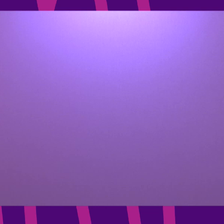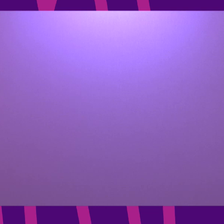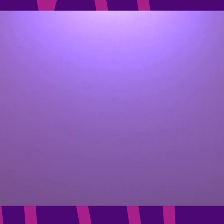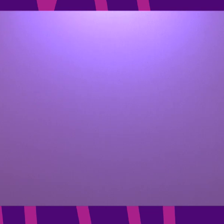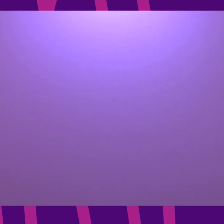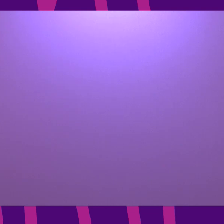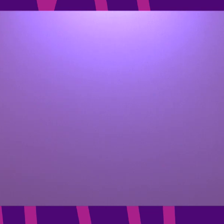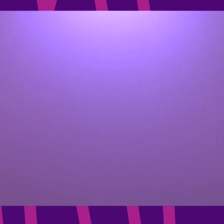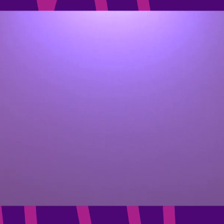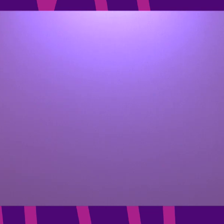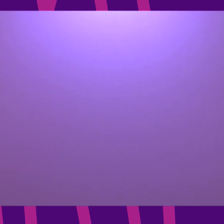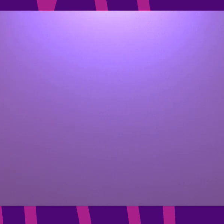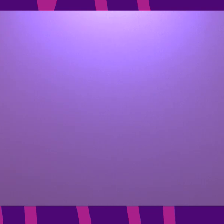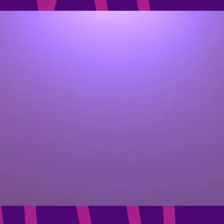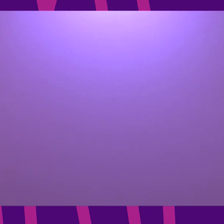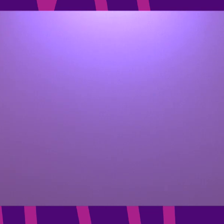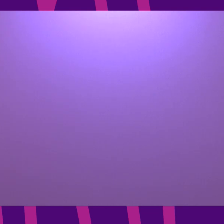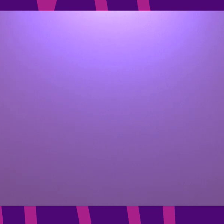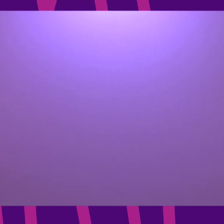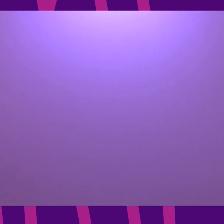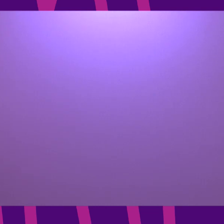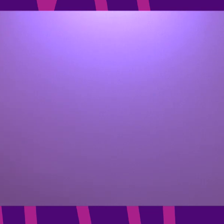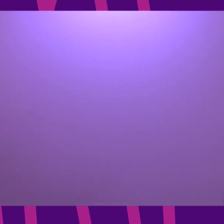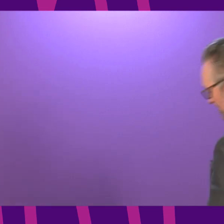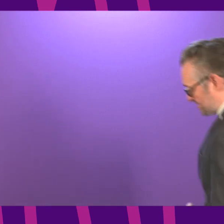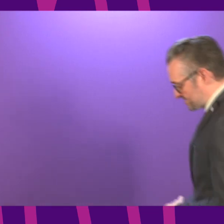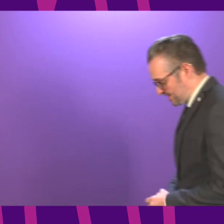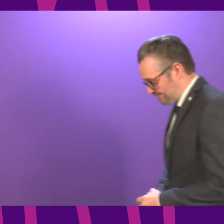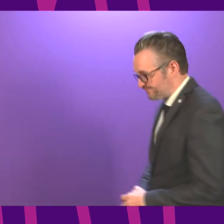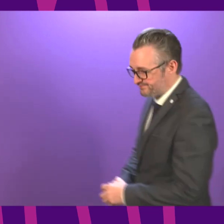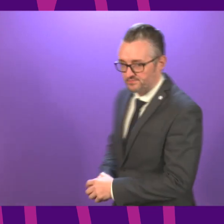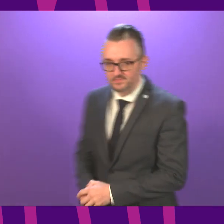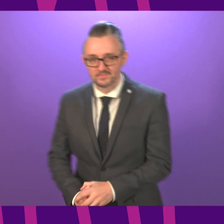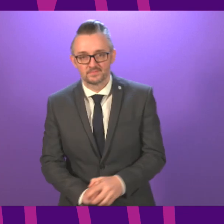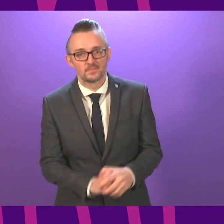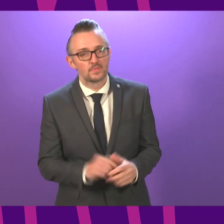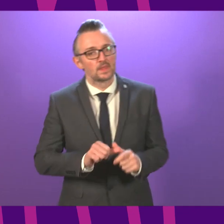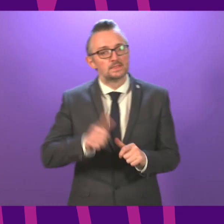The Deputy Presiding Officer (Christine Grahame): The next item of business is a statement by Michael Russell, the Cabinet Secretary for the Constitution, Europe and External Affairs, on Brexit readiness. The cabinet secretary will take questions at the end of his